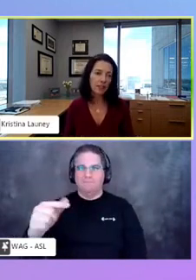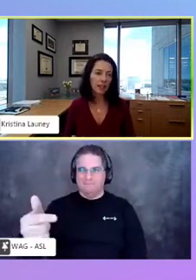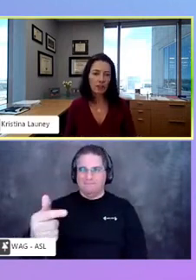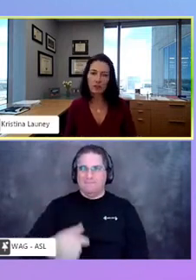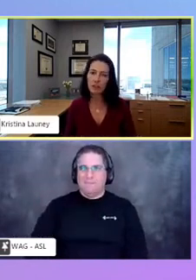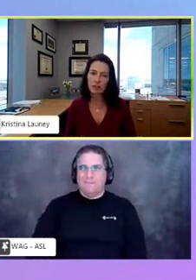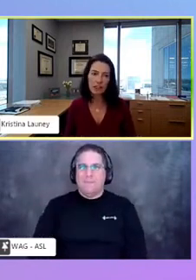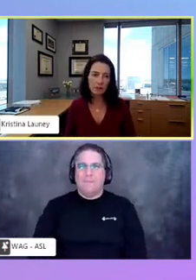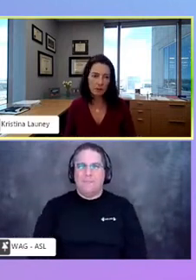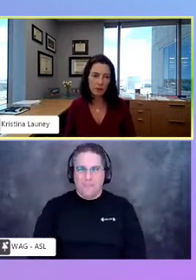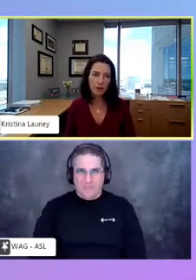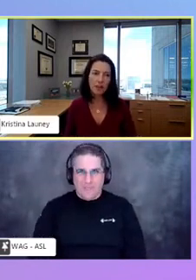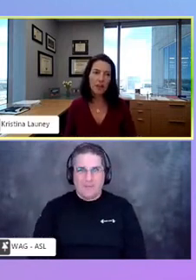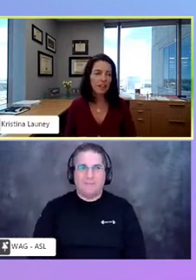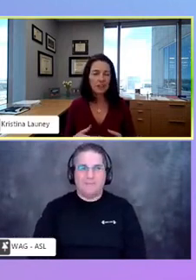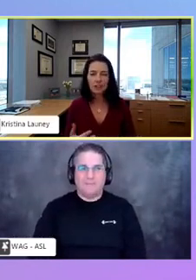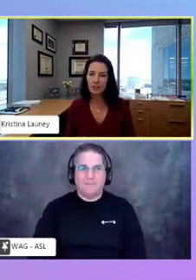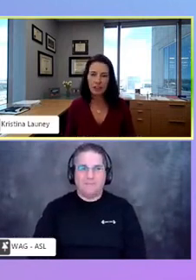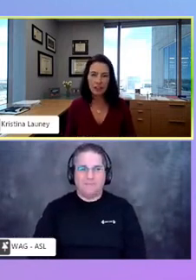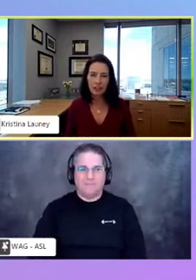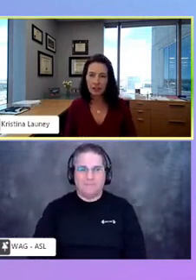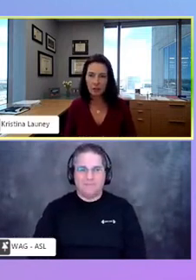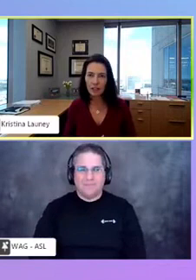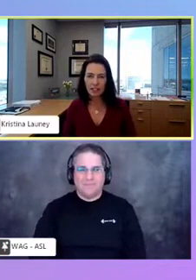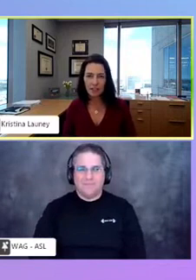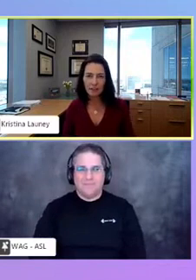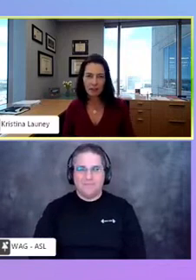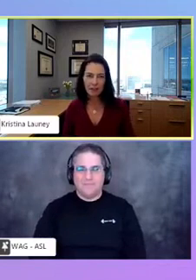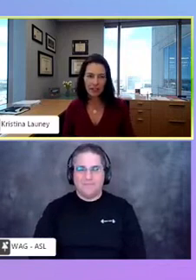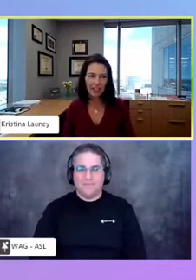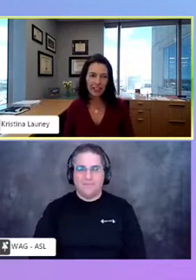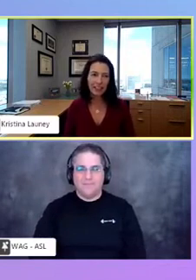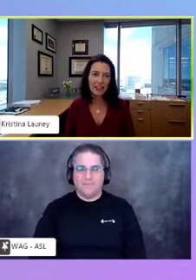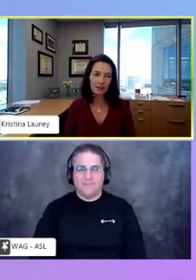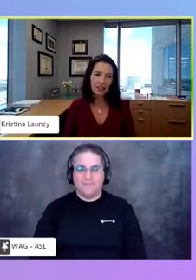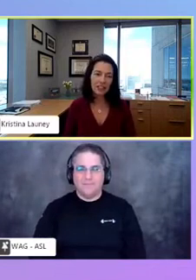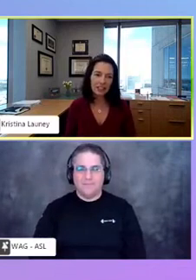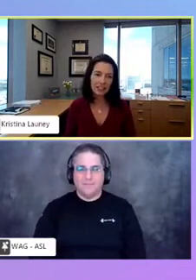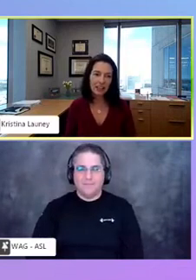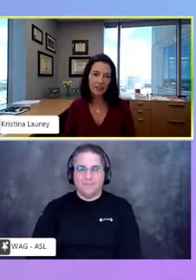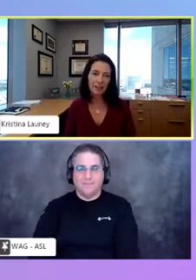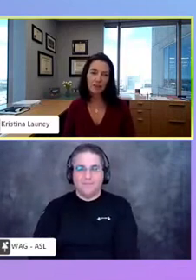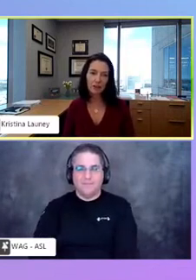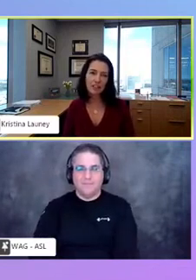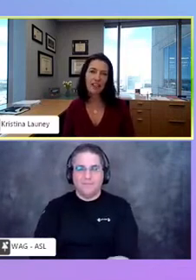set a standard for how a website must be her to be